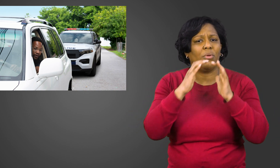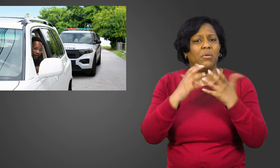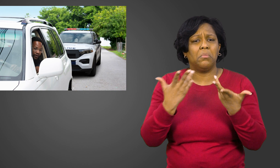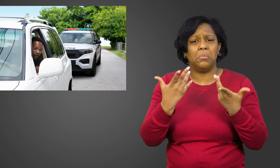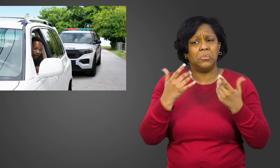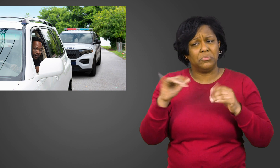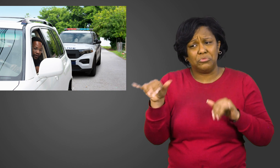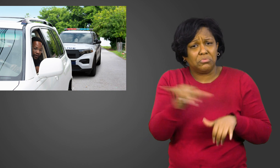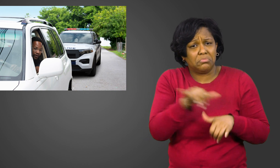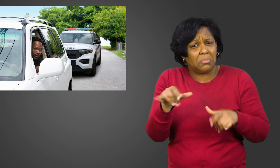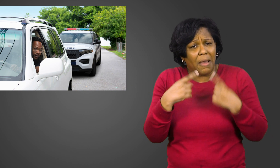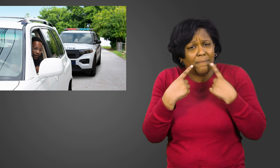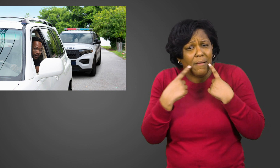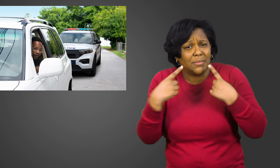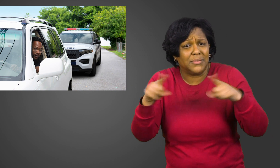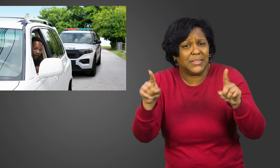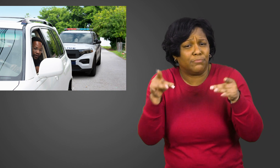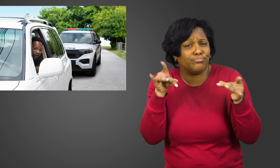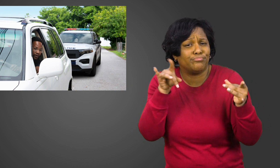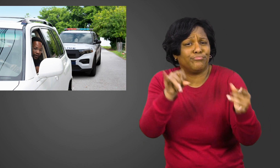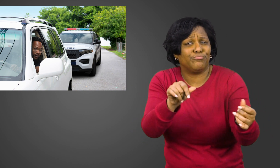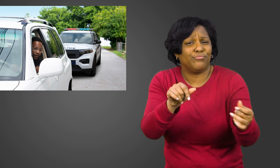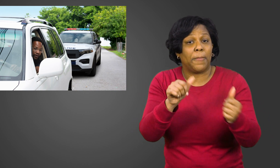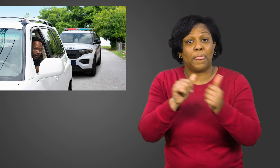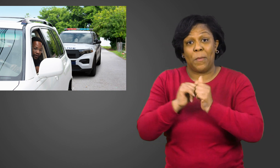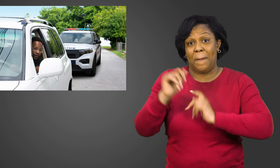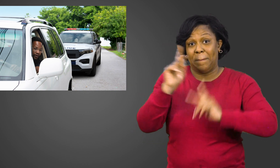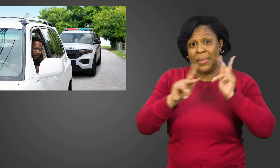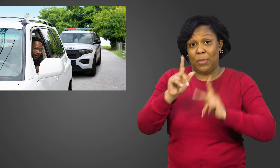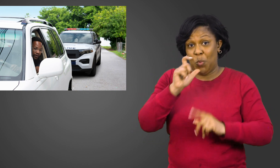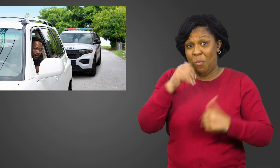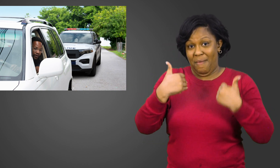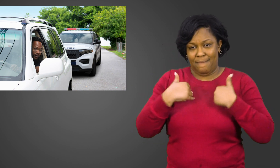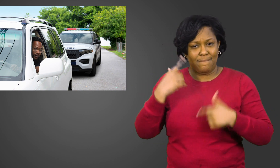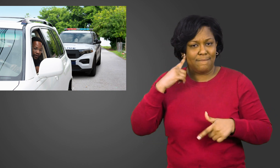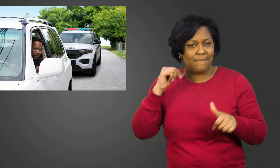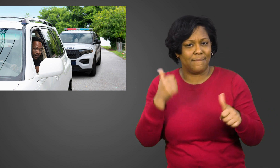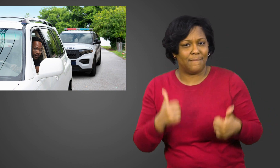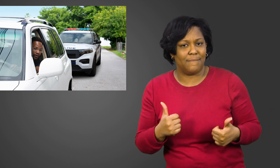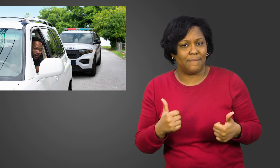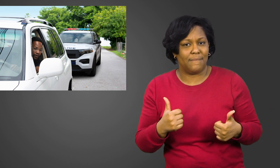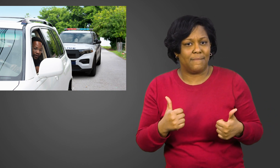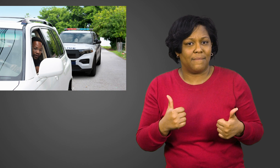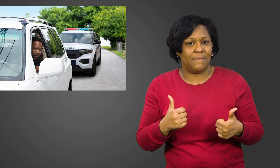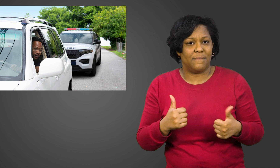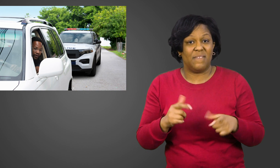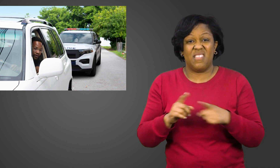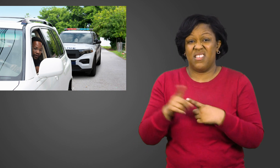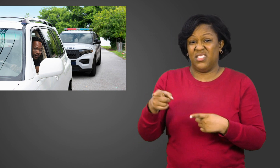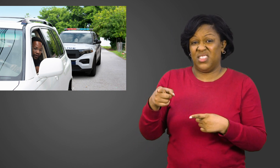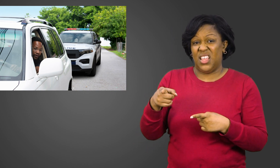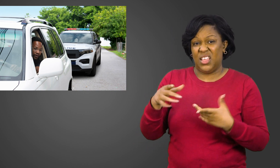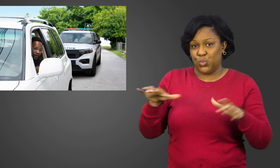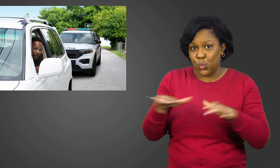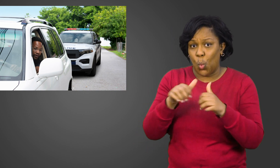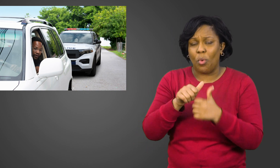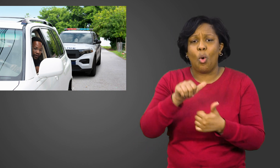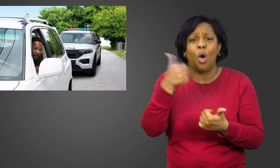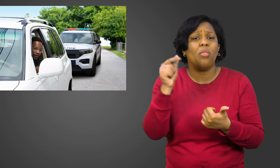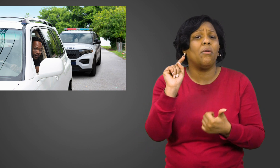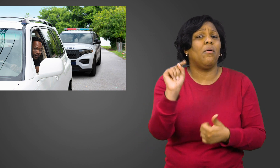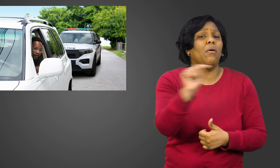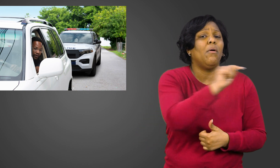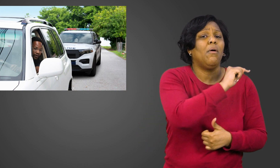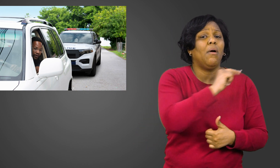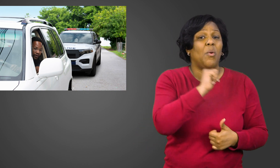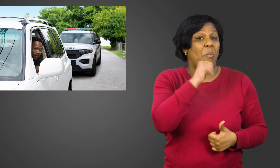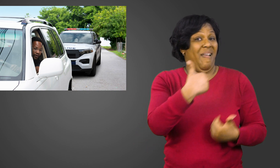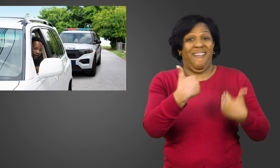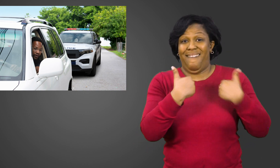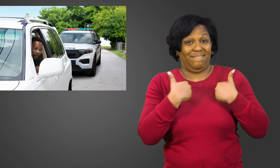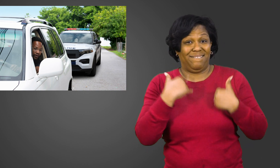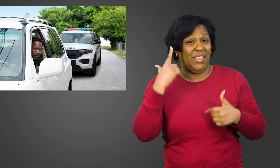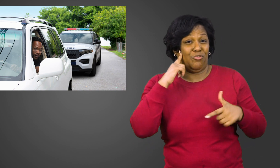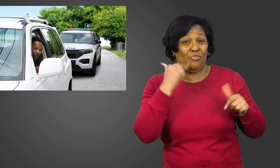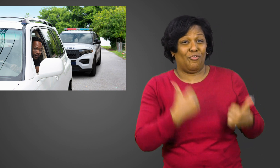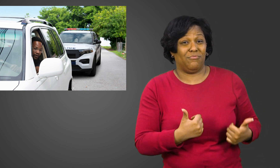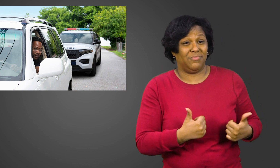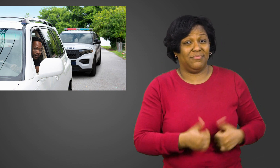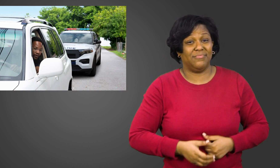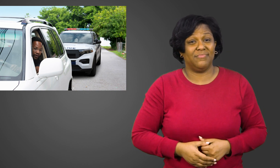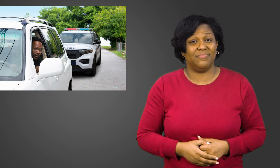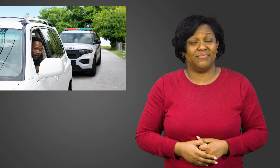with people who have hearing loss as they do with people who do not have hearing loss.